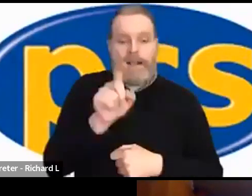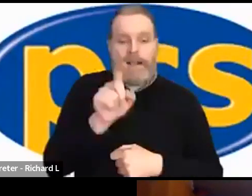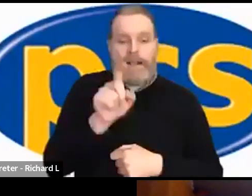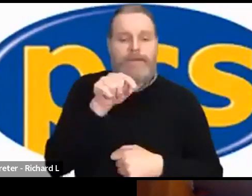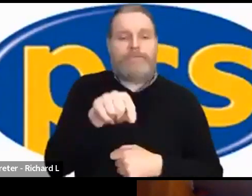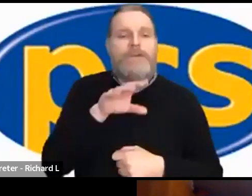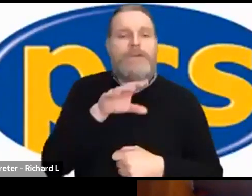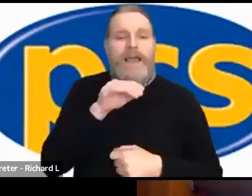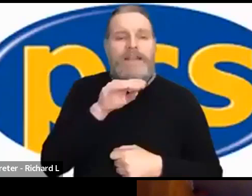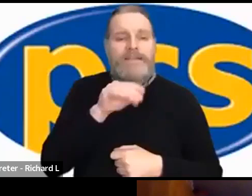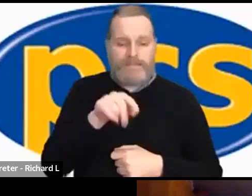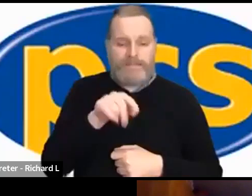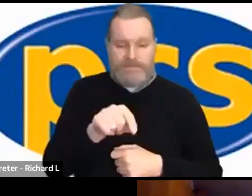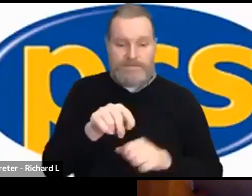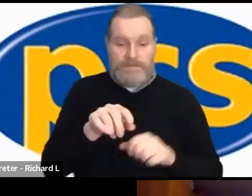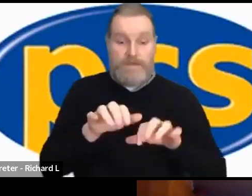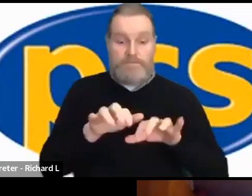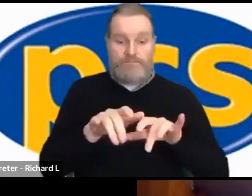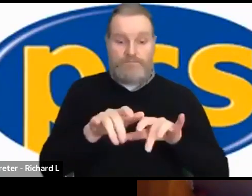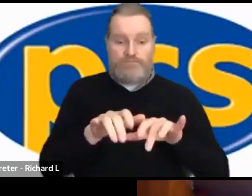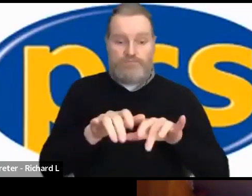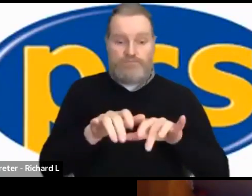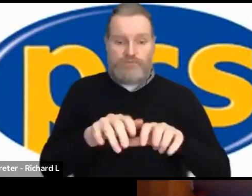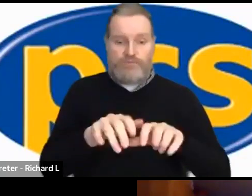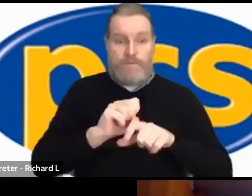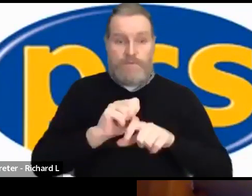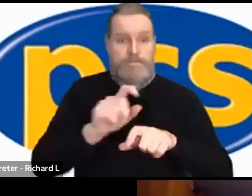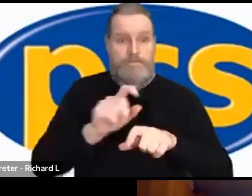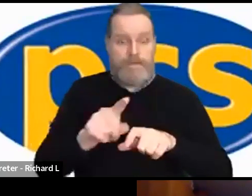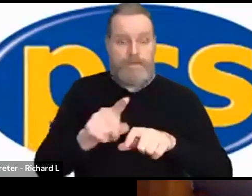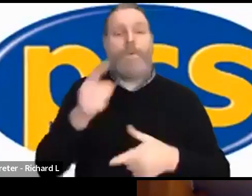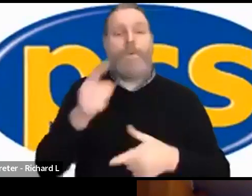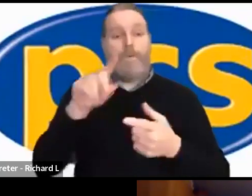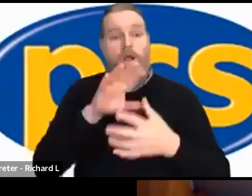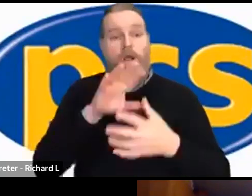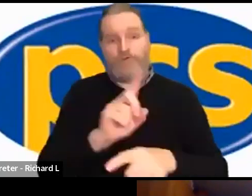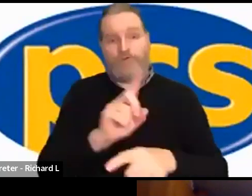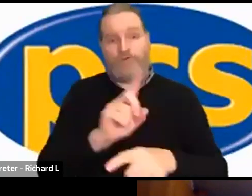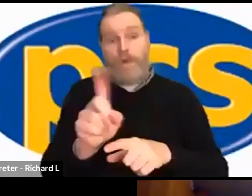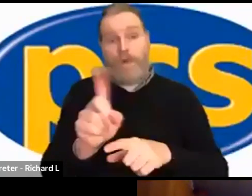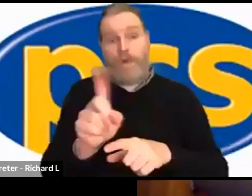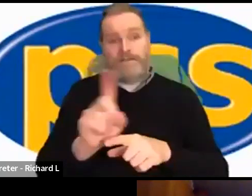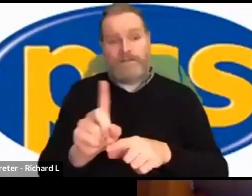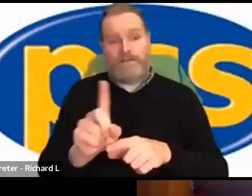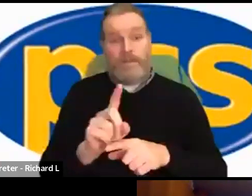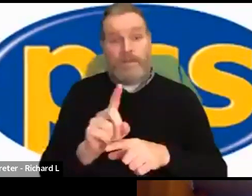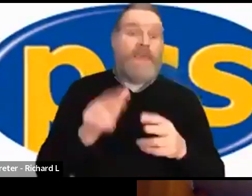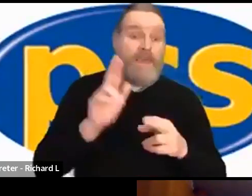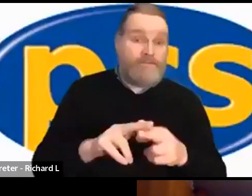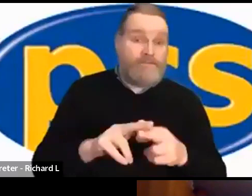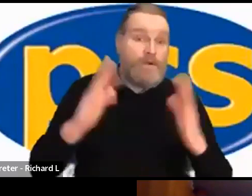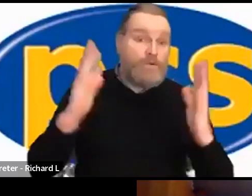to the to the chat or through email anything that you need reassuring about so we can make sure so we can make sure that somebody can get back to you directly. So if you don't get your question